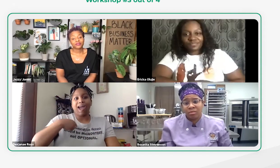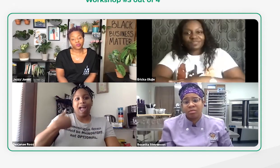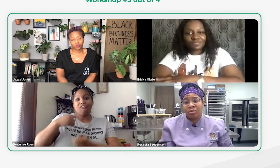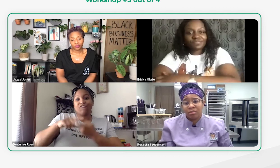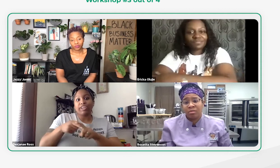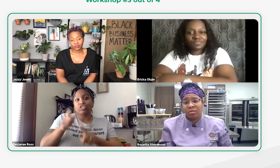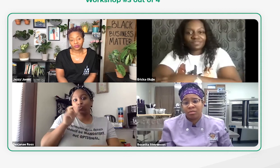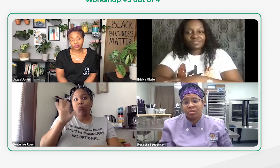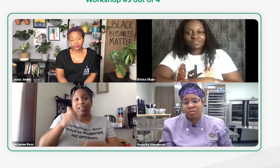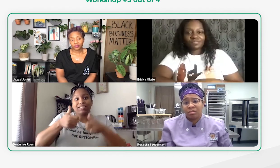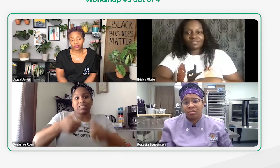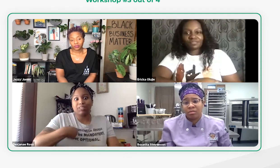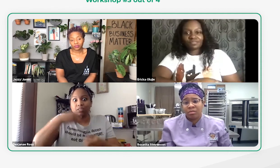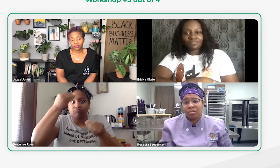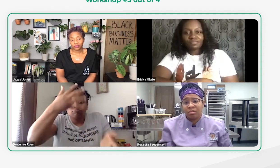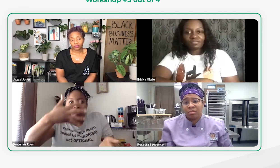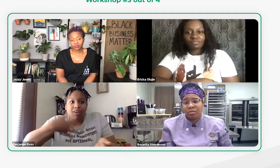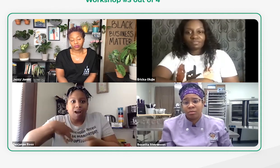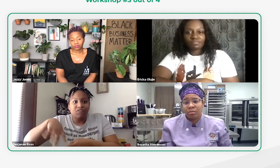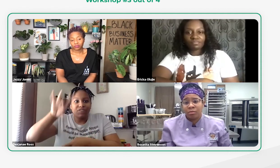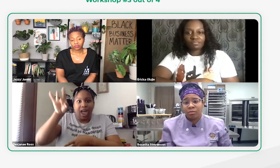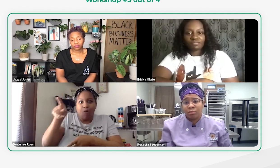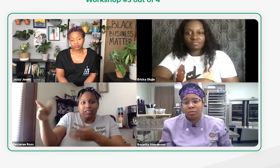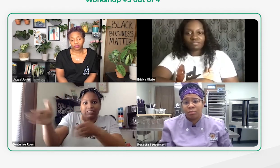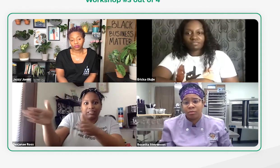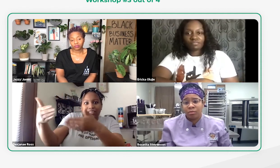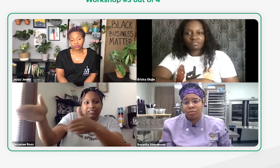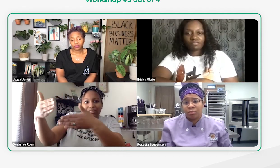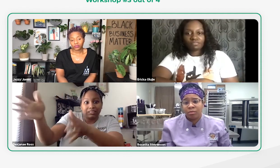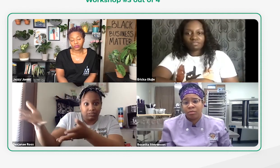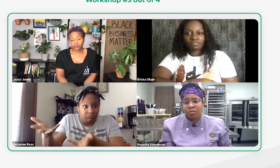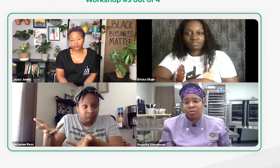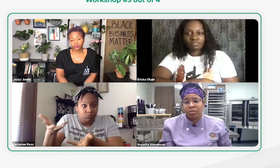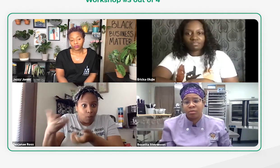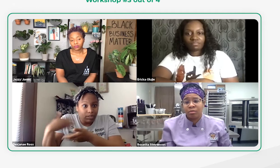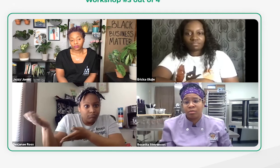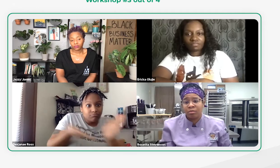There are some shortages of certain materials and I have friends in Texas say I found this here,